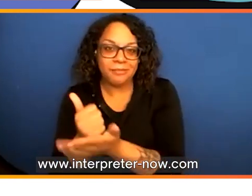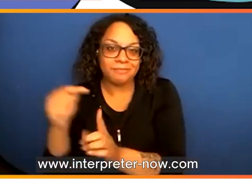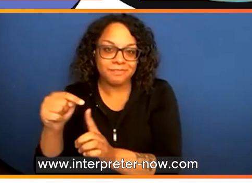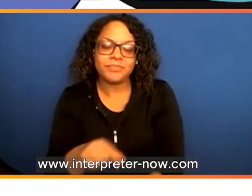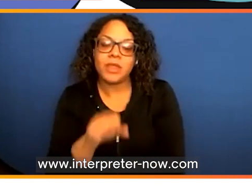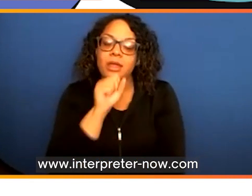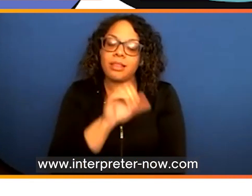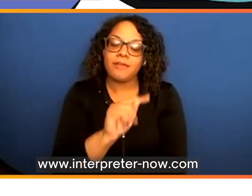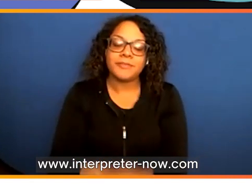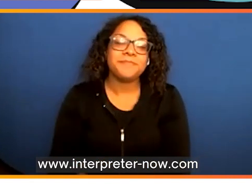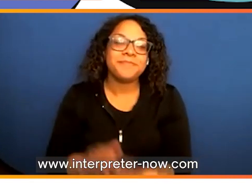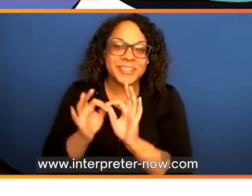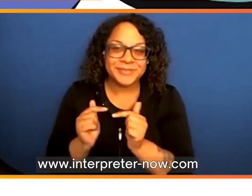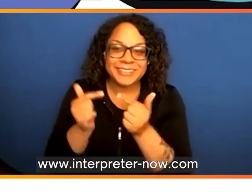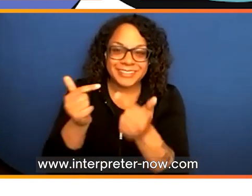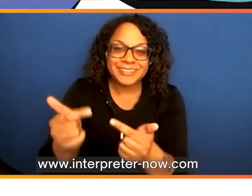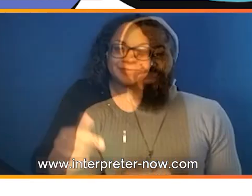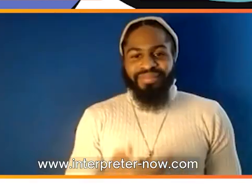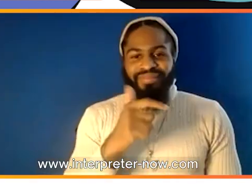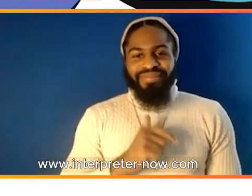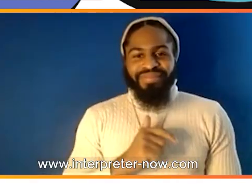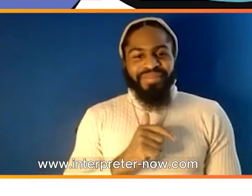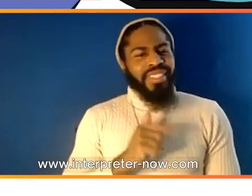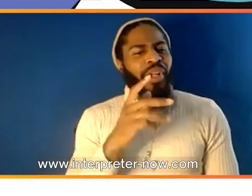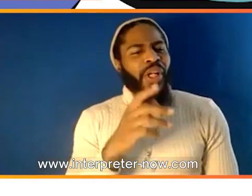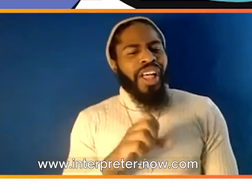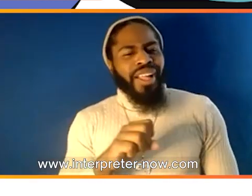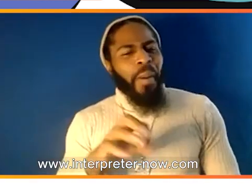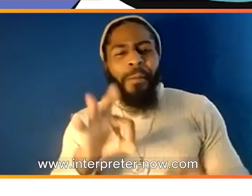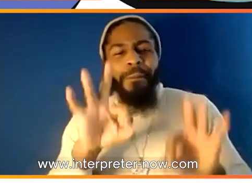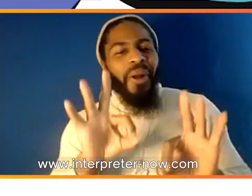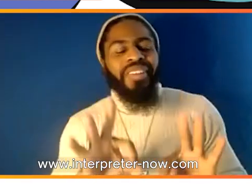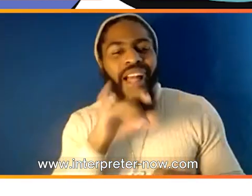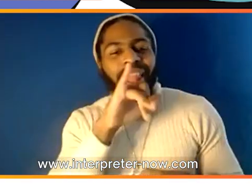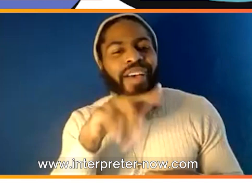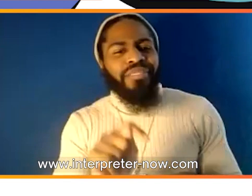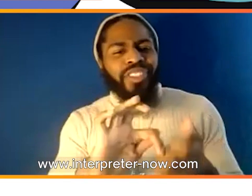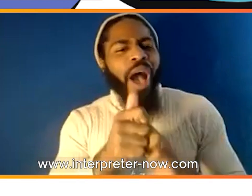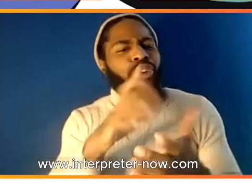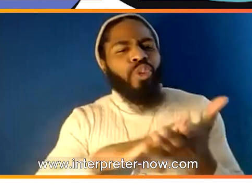Love it! Now, did you learn all this, and did you learn how to be a better ally?